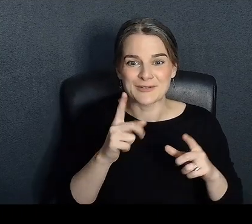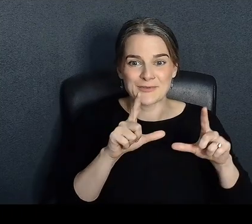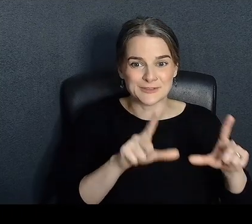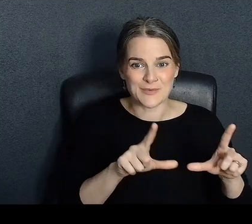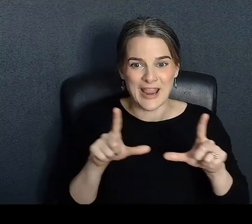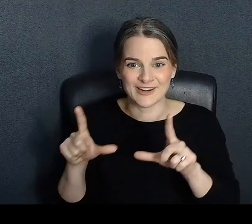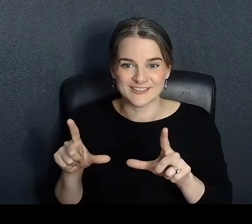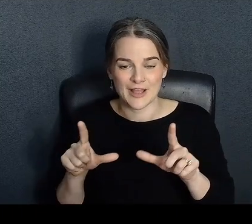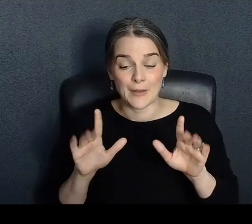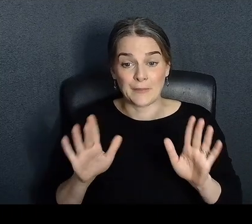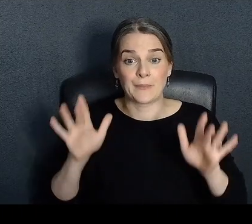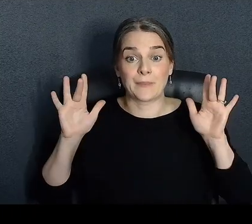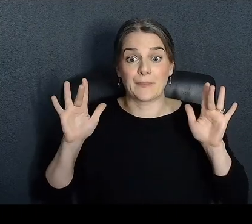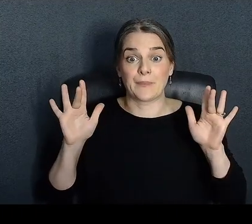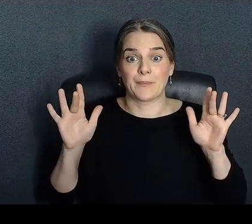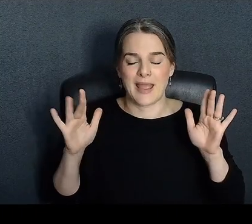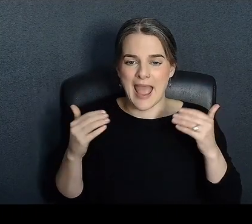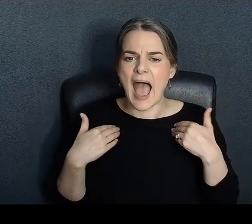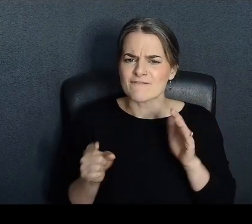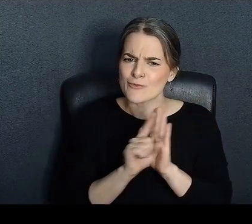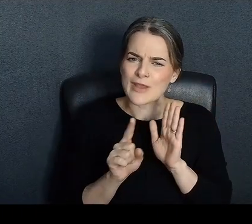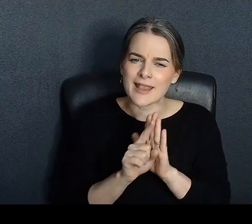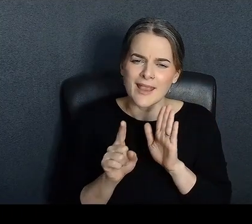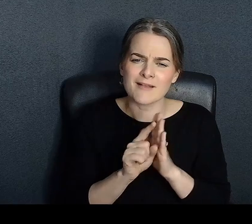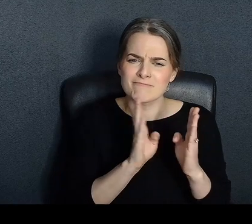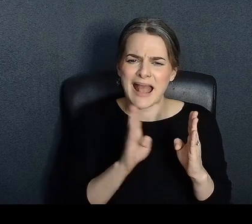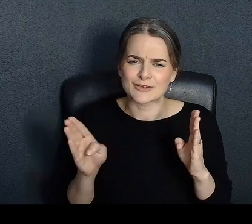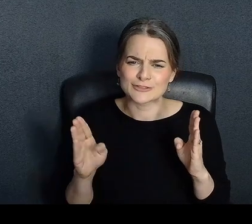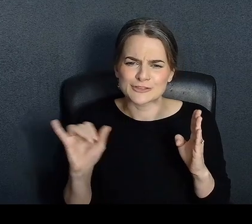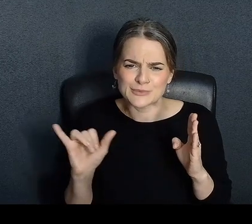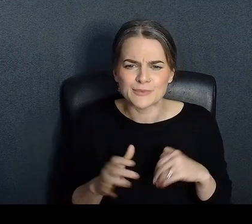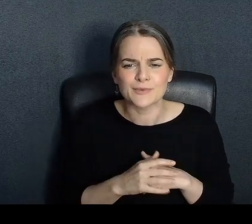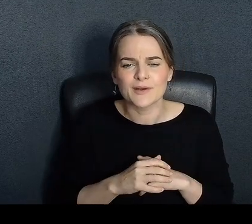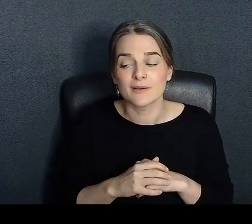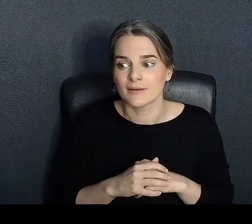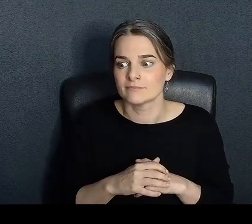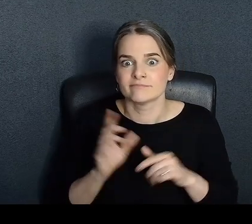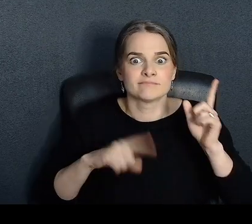And they also have some ringing patterns as well. All the colors you could think of.